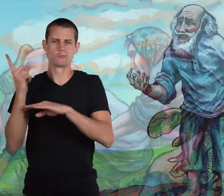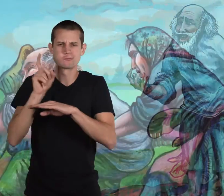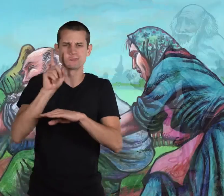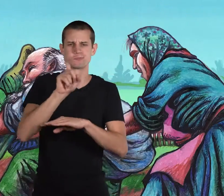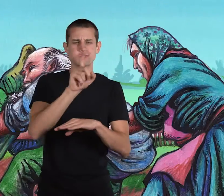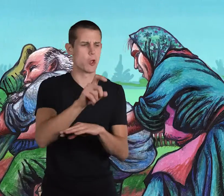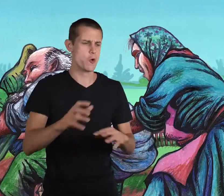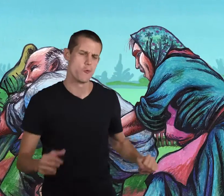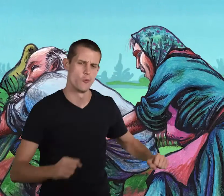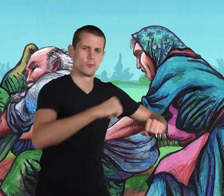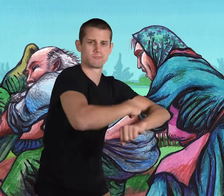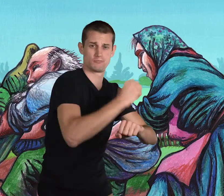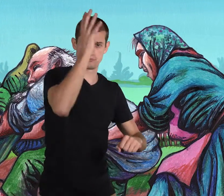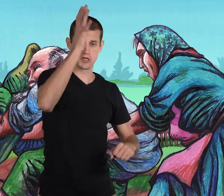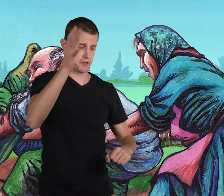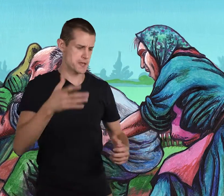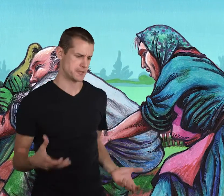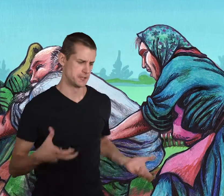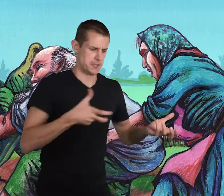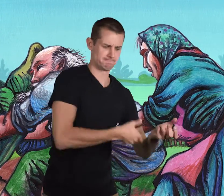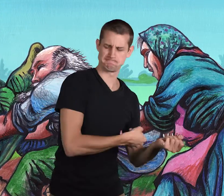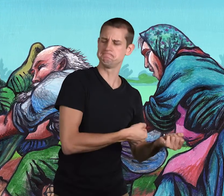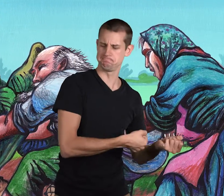Grandma pulled grandpa, and grandpa pulled the turnip.